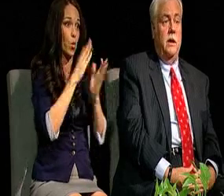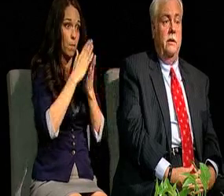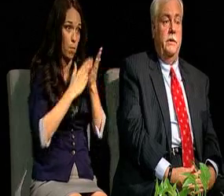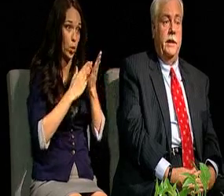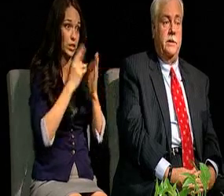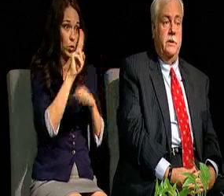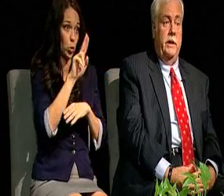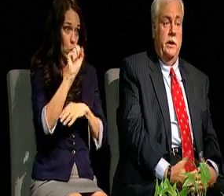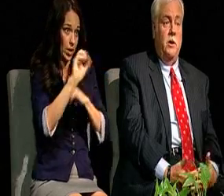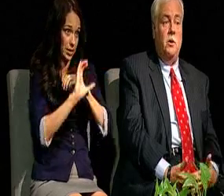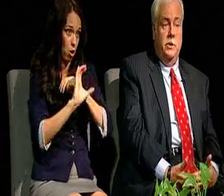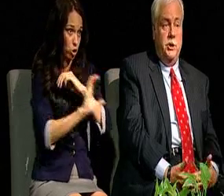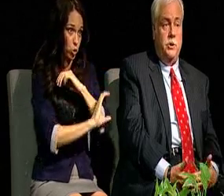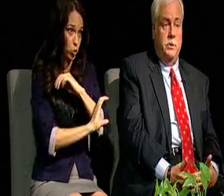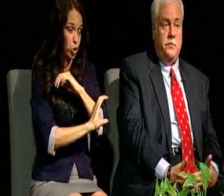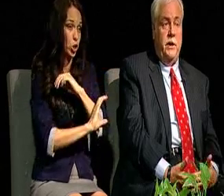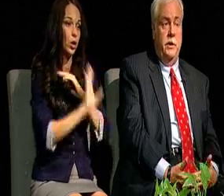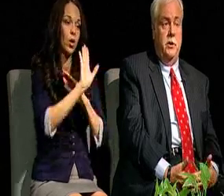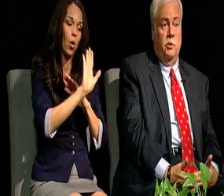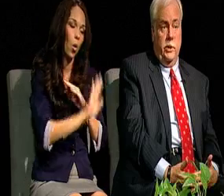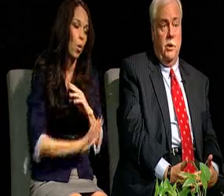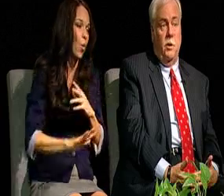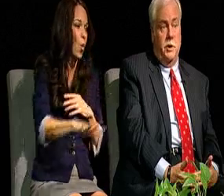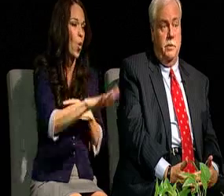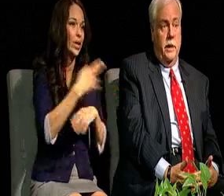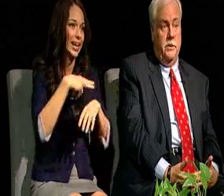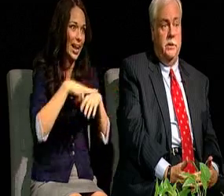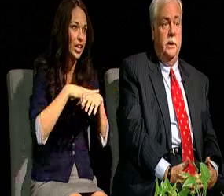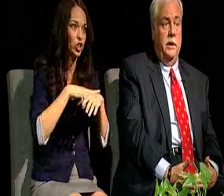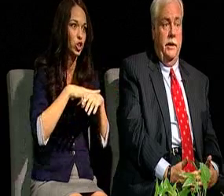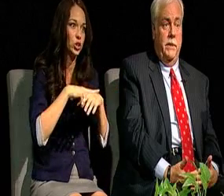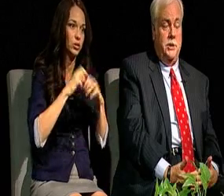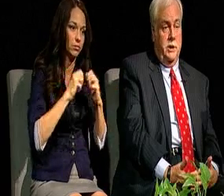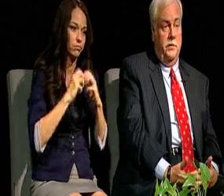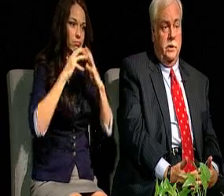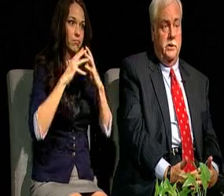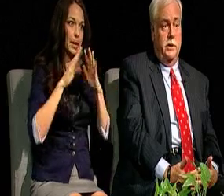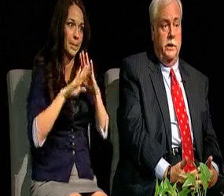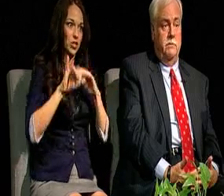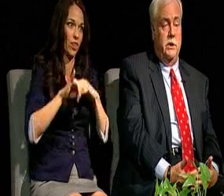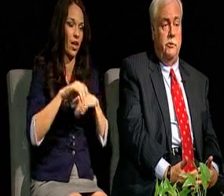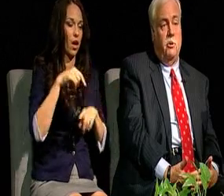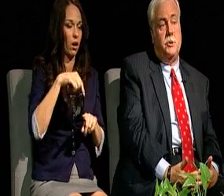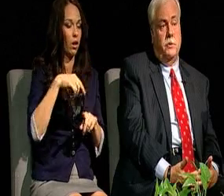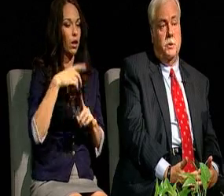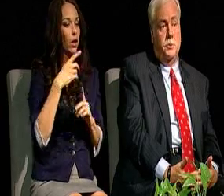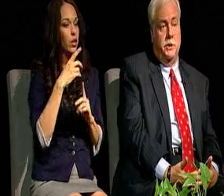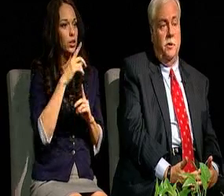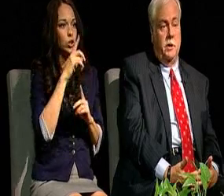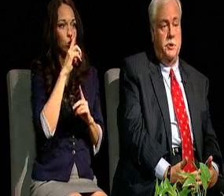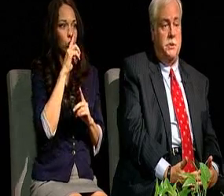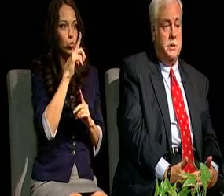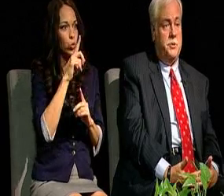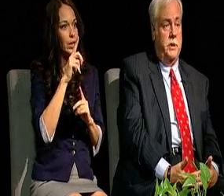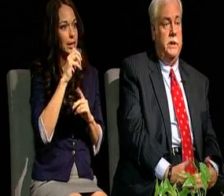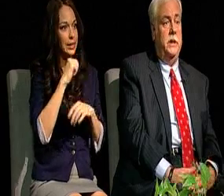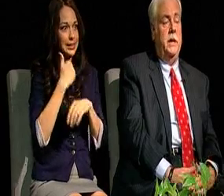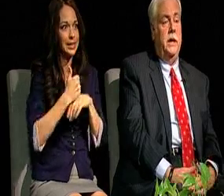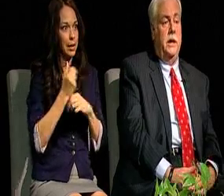that our whole nation was founded on and we argued about and made significant crossroads within our country's history.